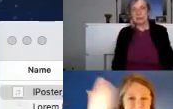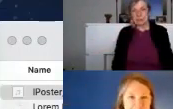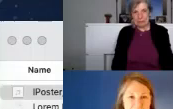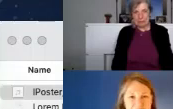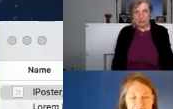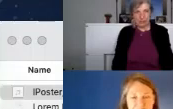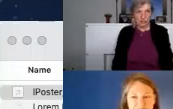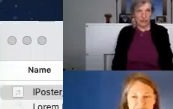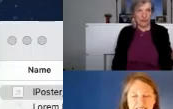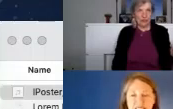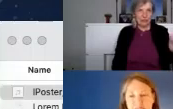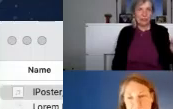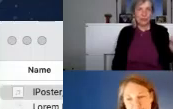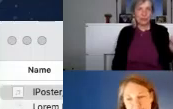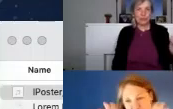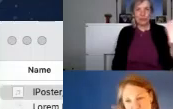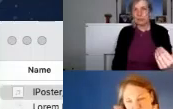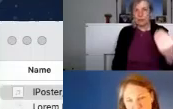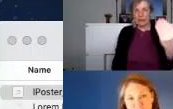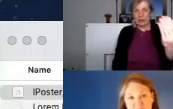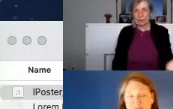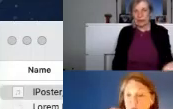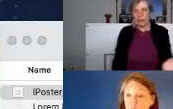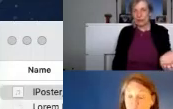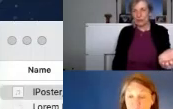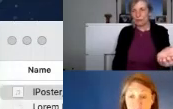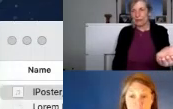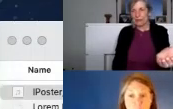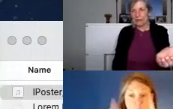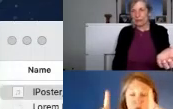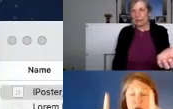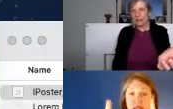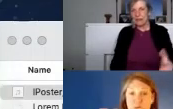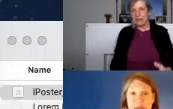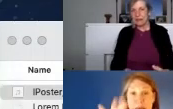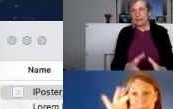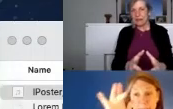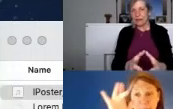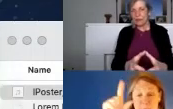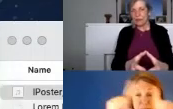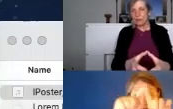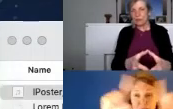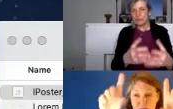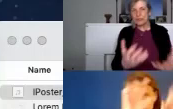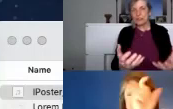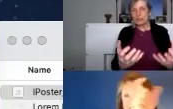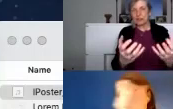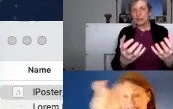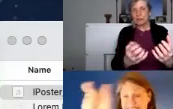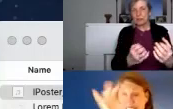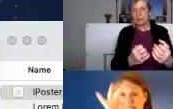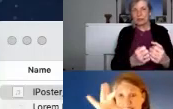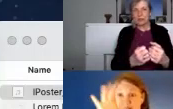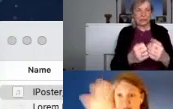at a paper session, you just open that browser. 07:29:24 And then when you are presenting,